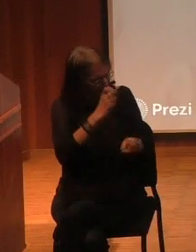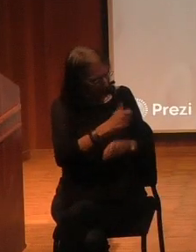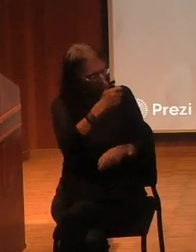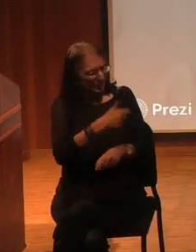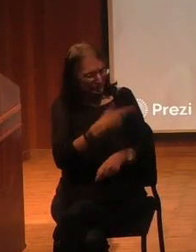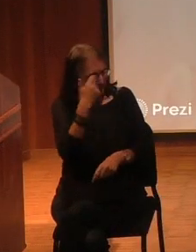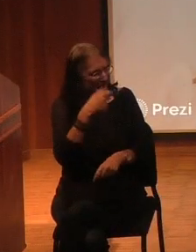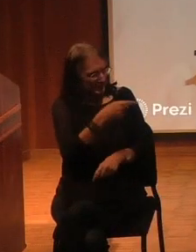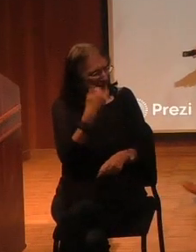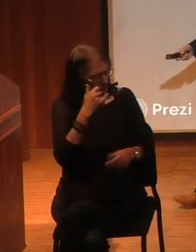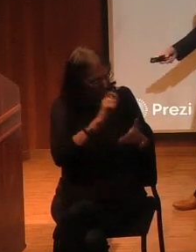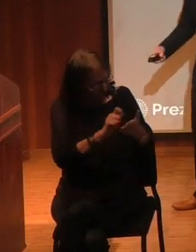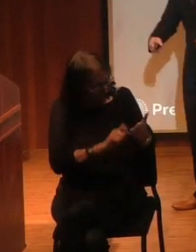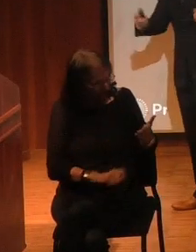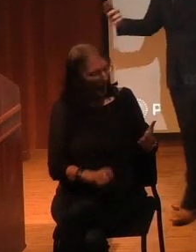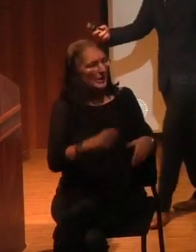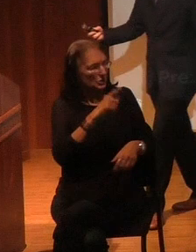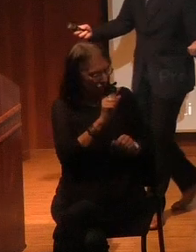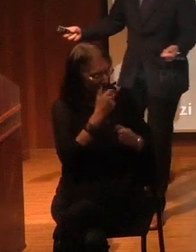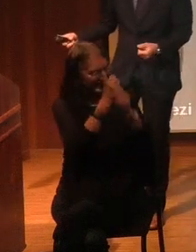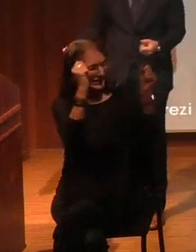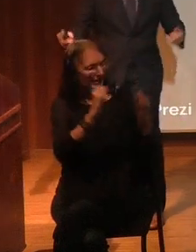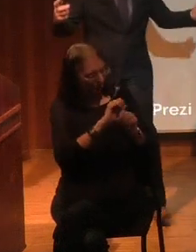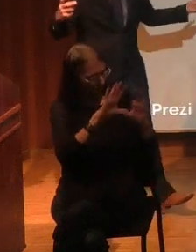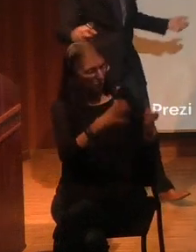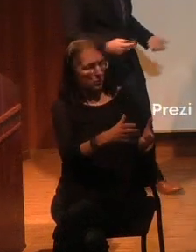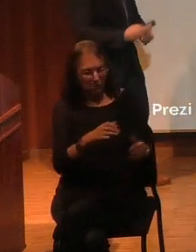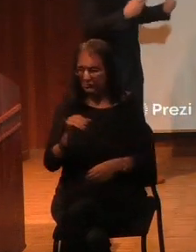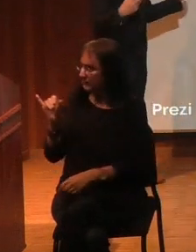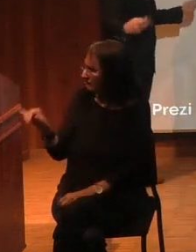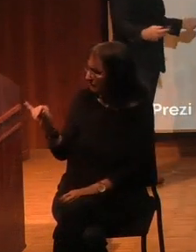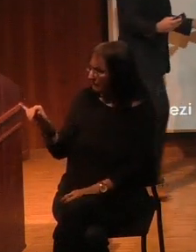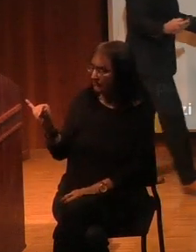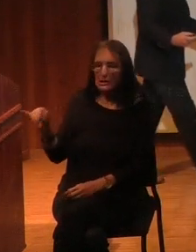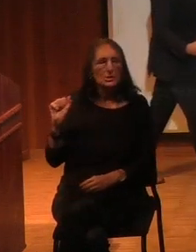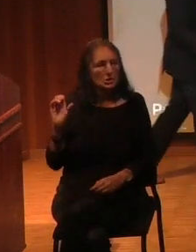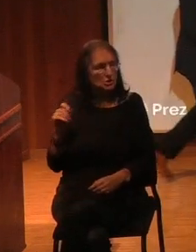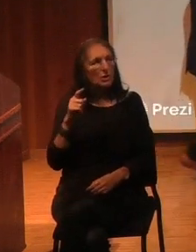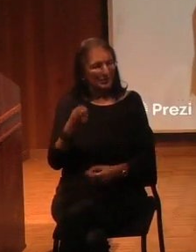are going to save the world. So, this element of being both the cause and the effect